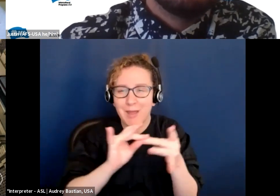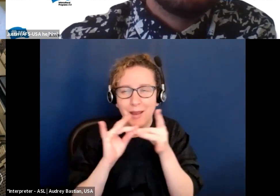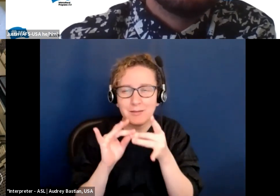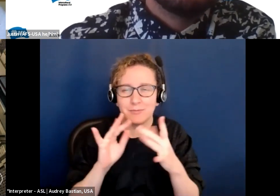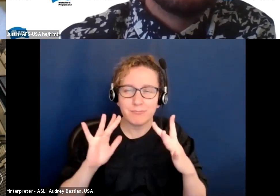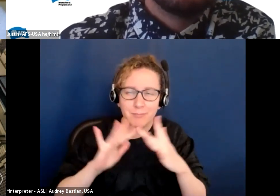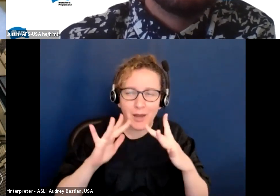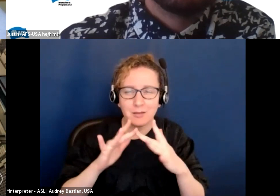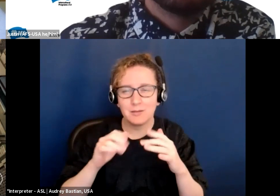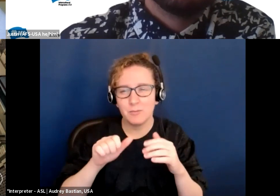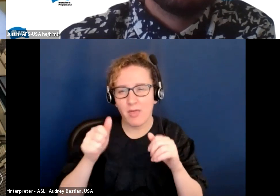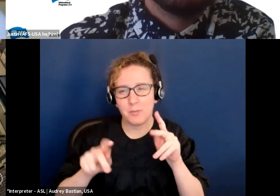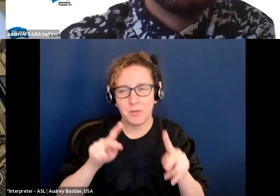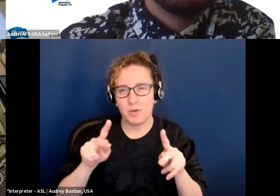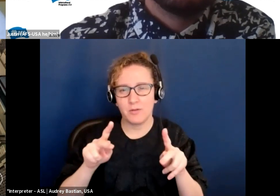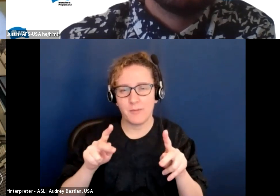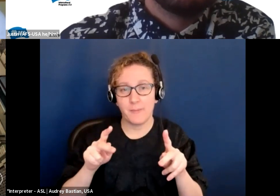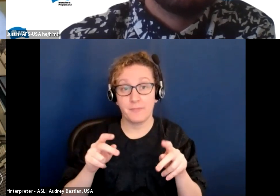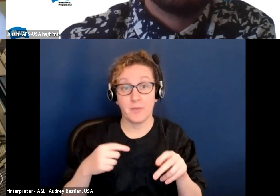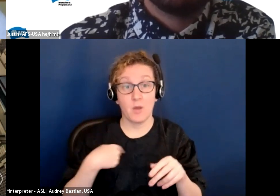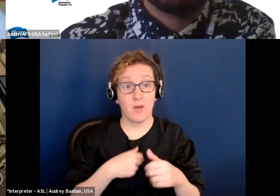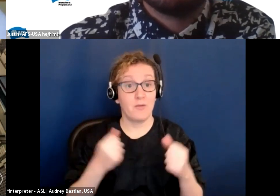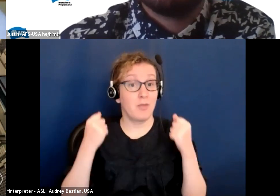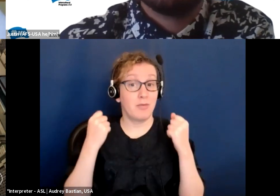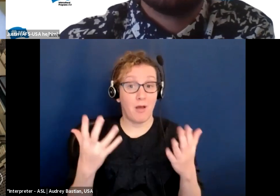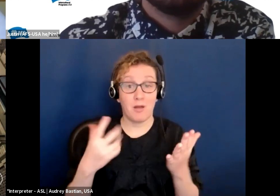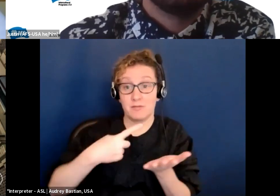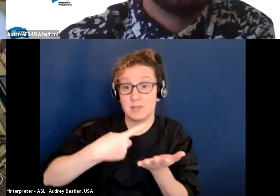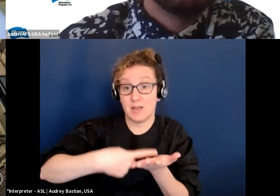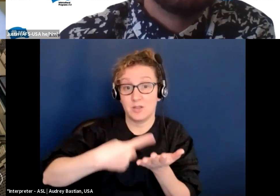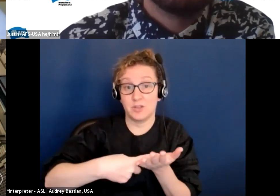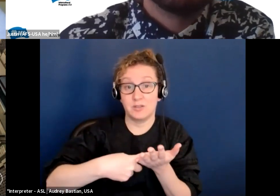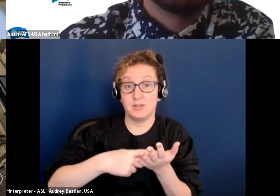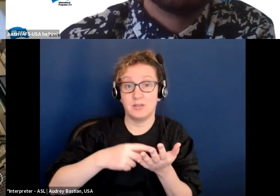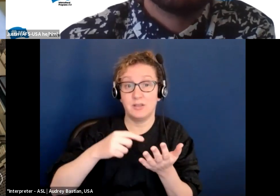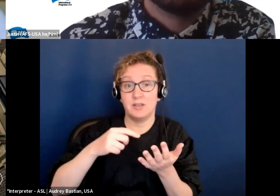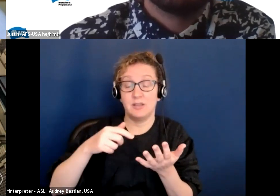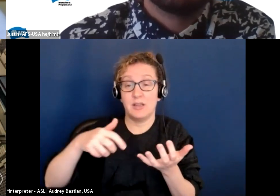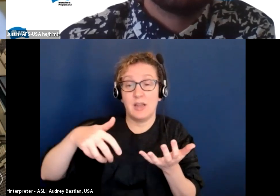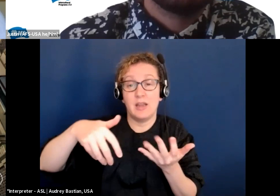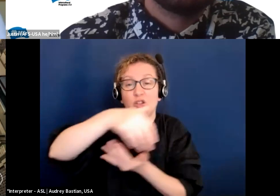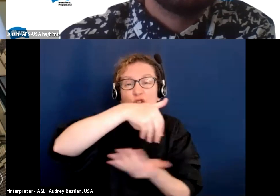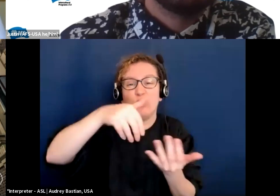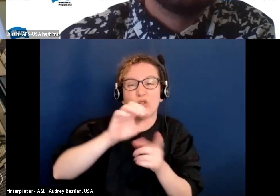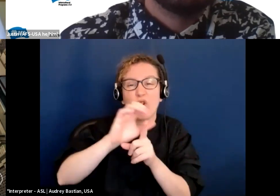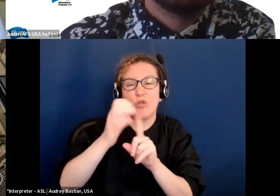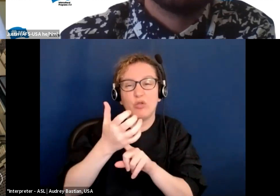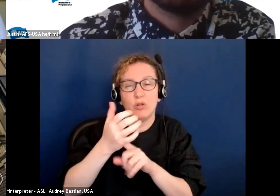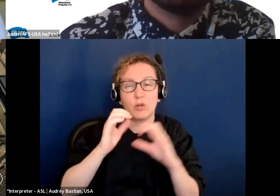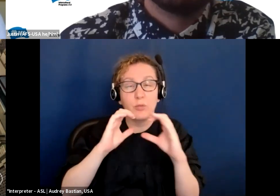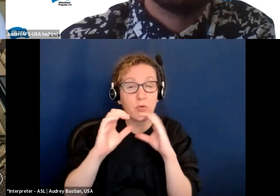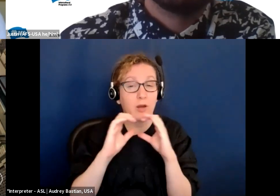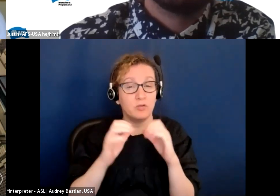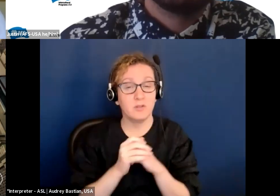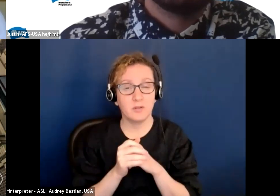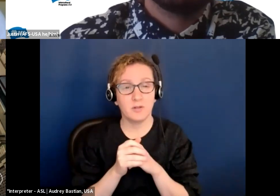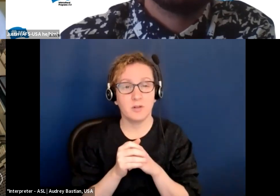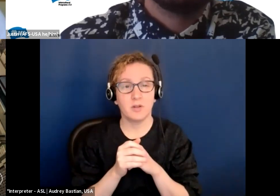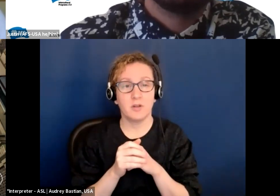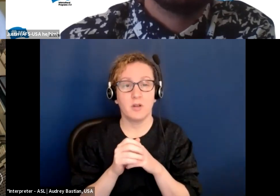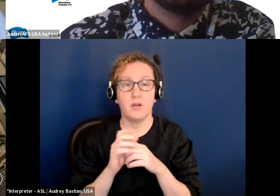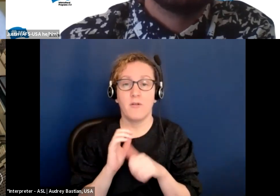We have a lot of discussions around intercultural communication and forming relationships across